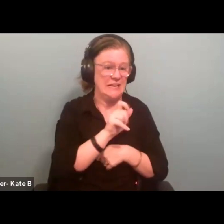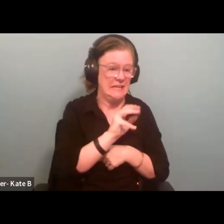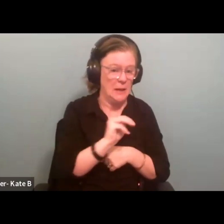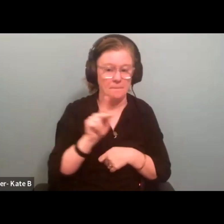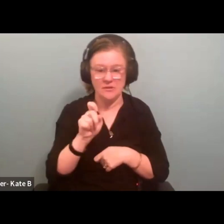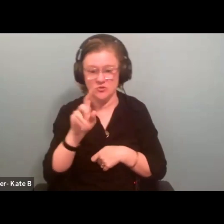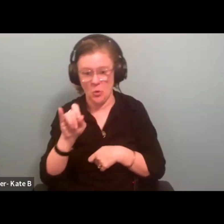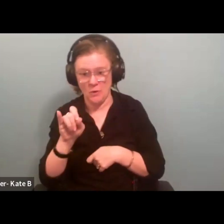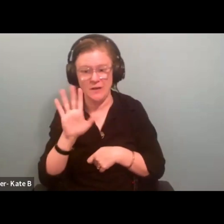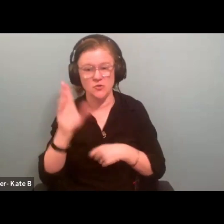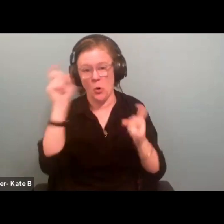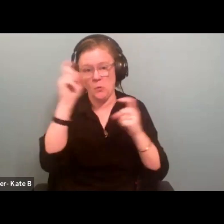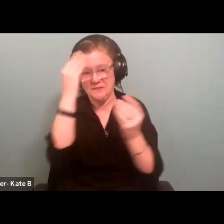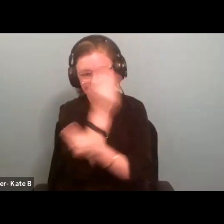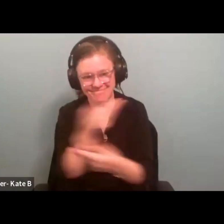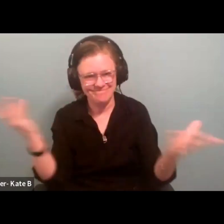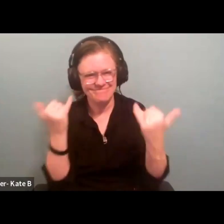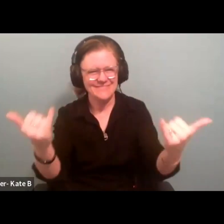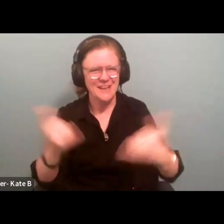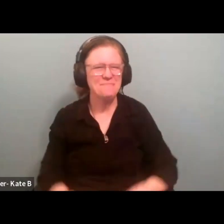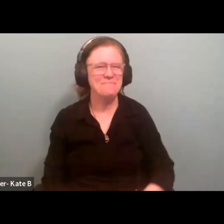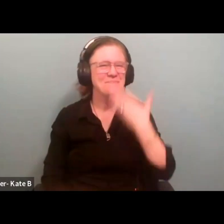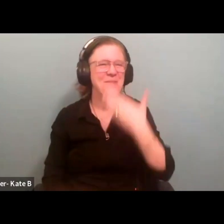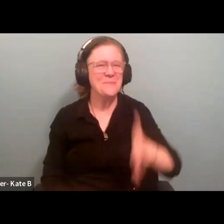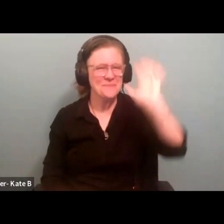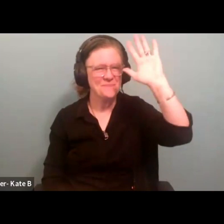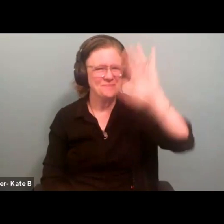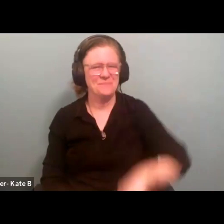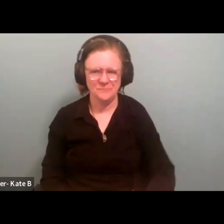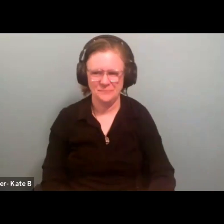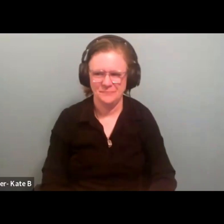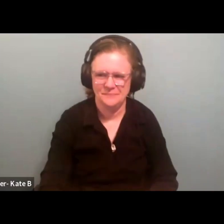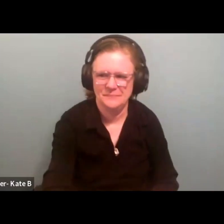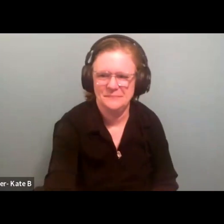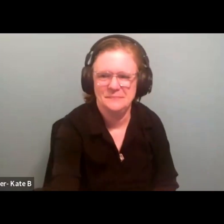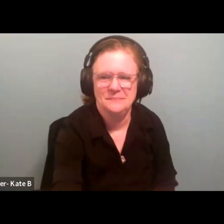sharing their wisdom today. Take care all, thank you.